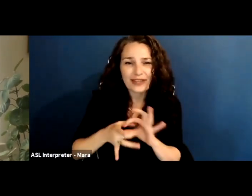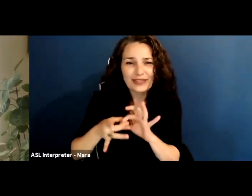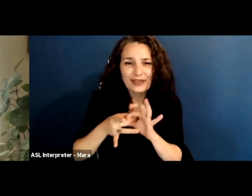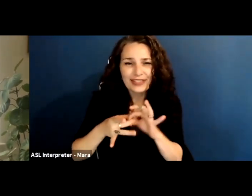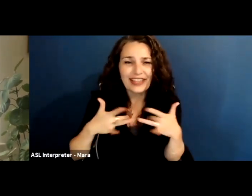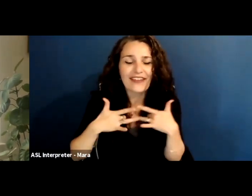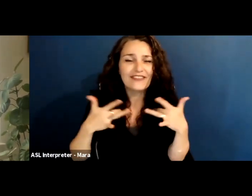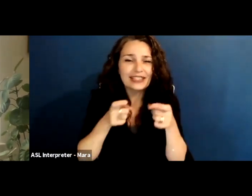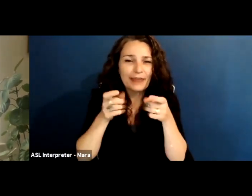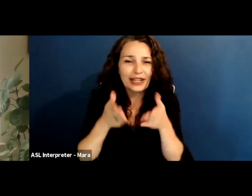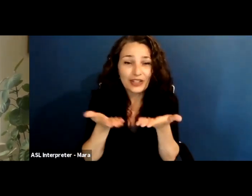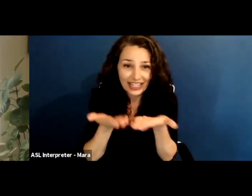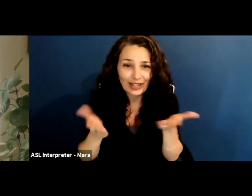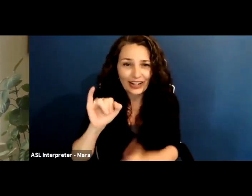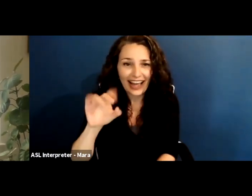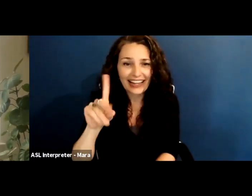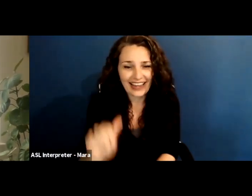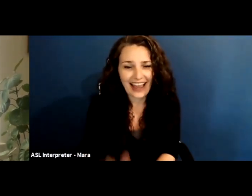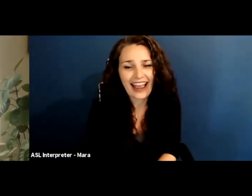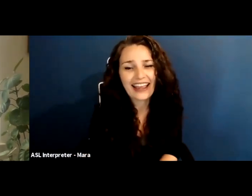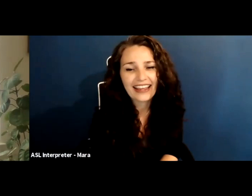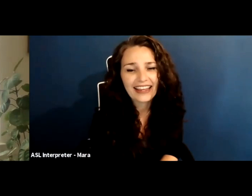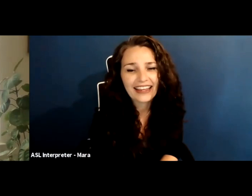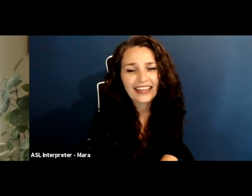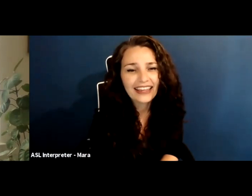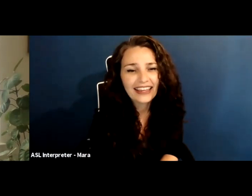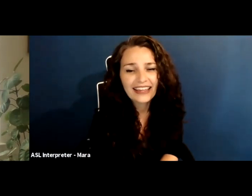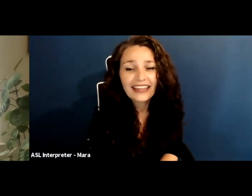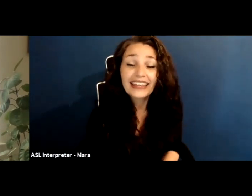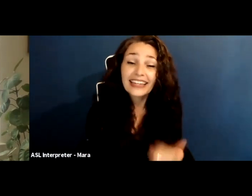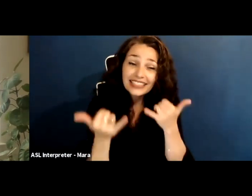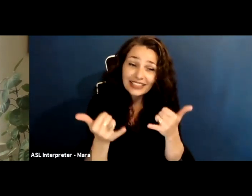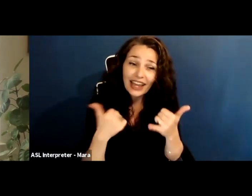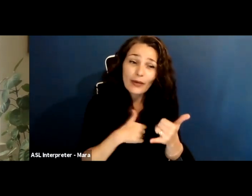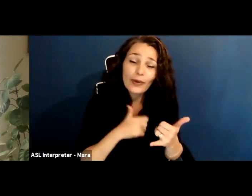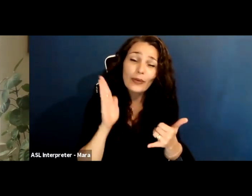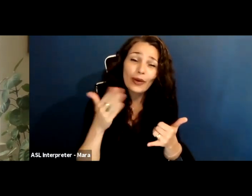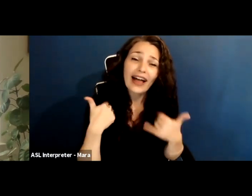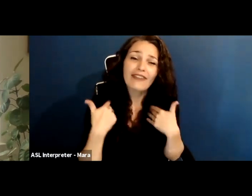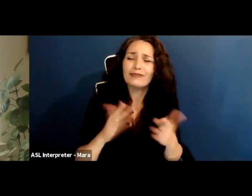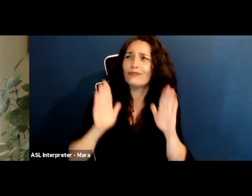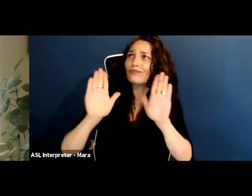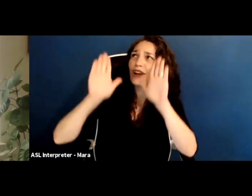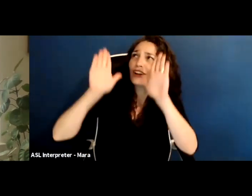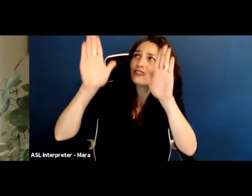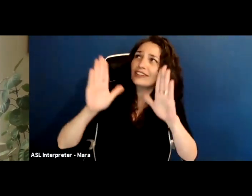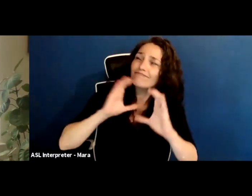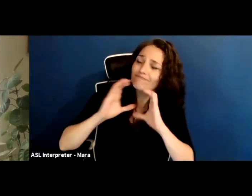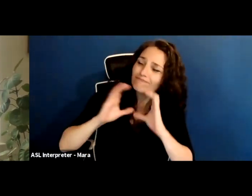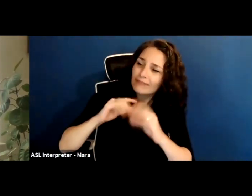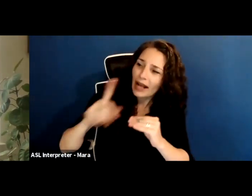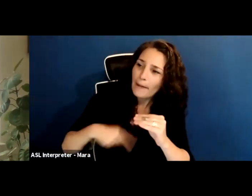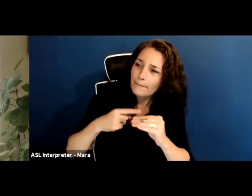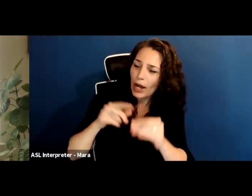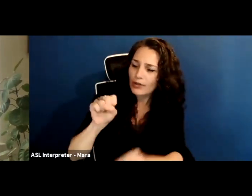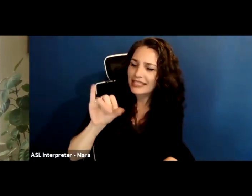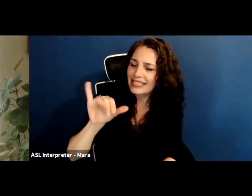here at the IDA. Today, we're gonna have a great conversation around the series Impact with Gal Gadot.